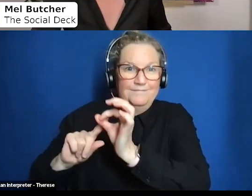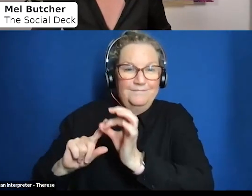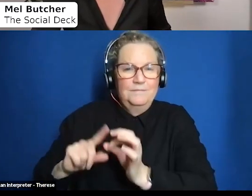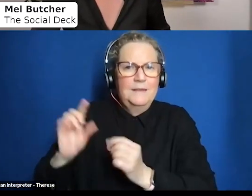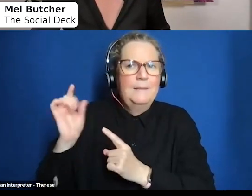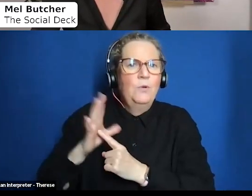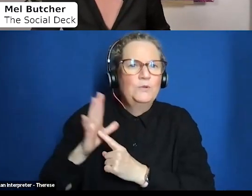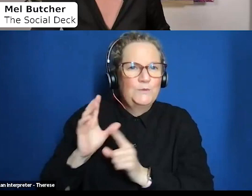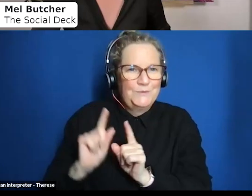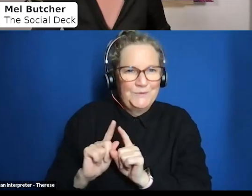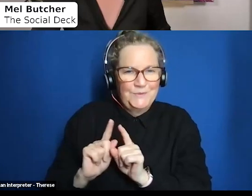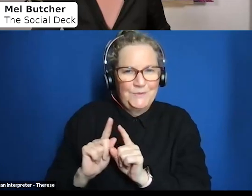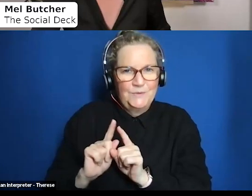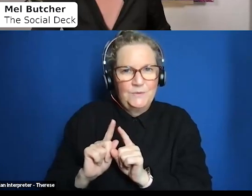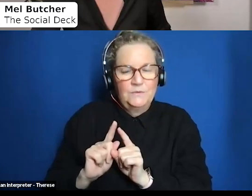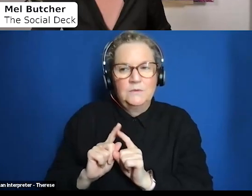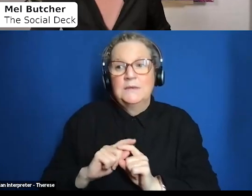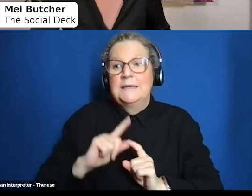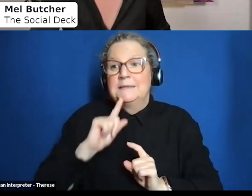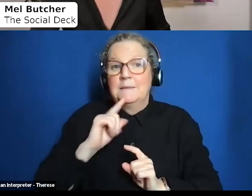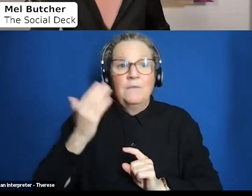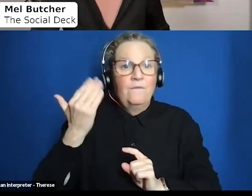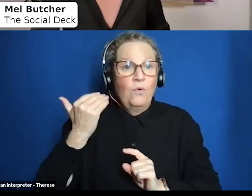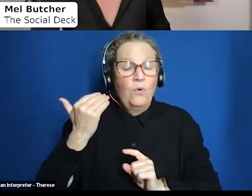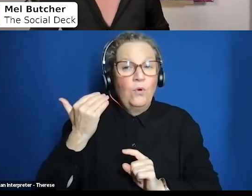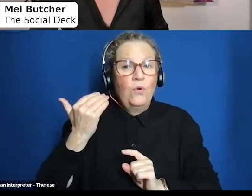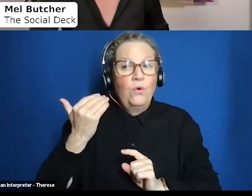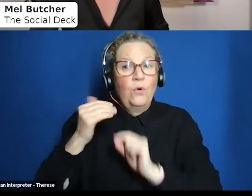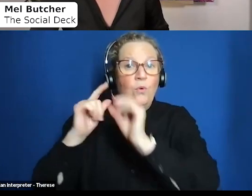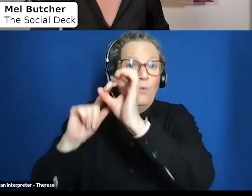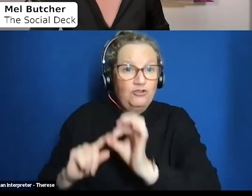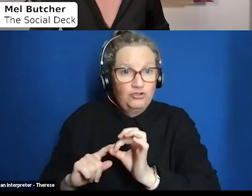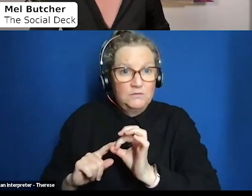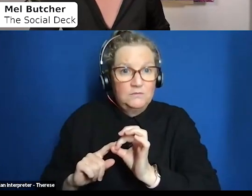And as mentioned previously, they will be where we can